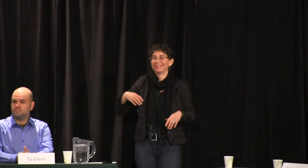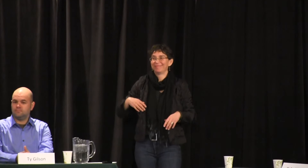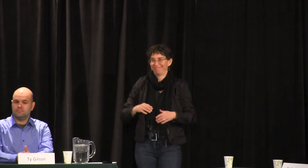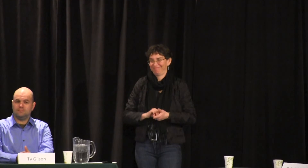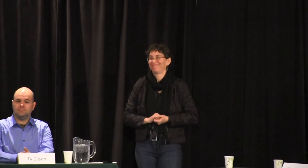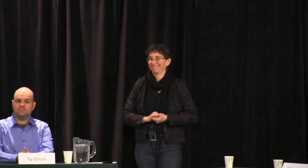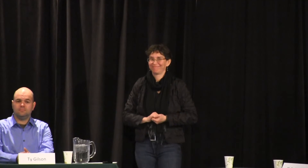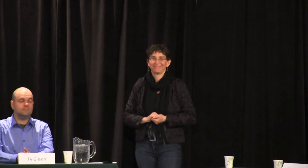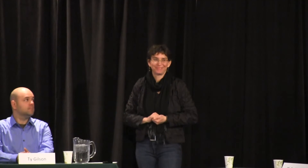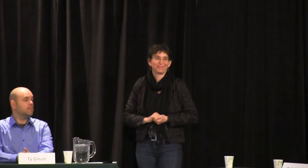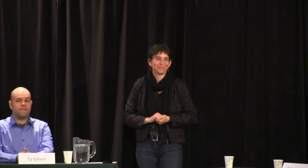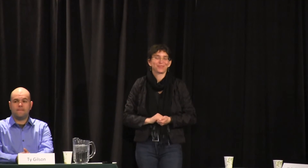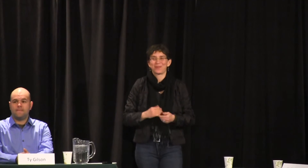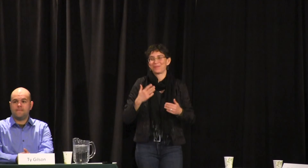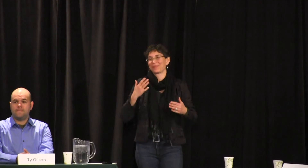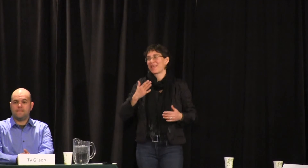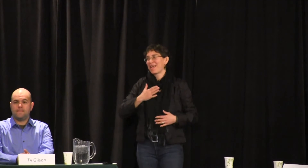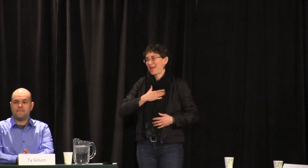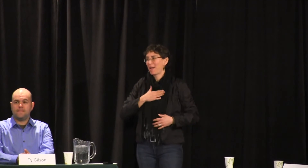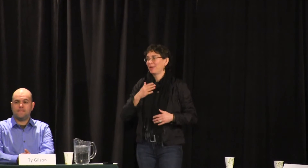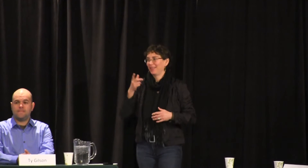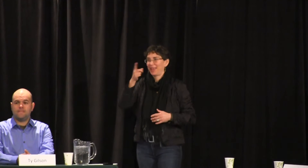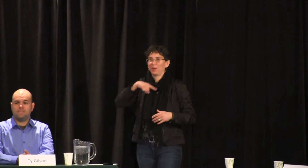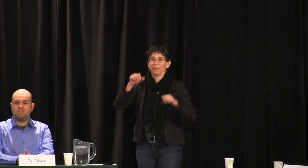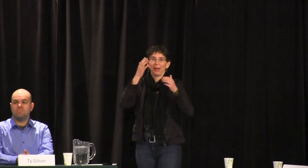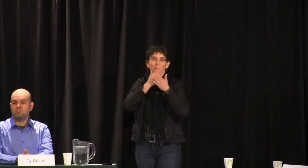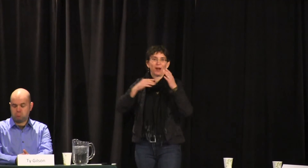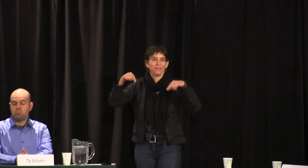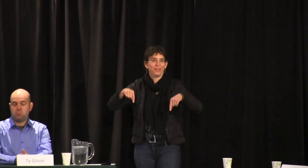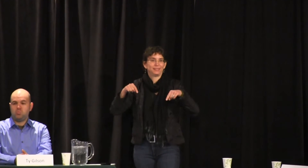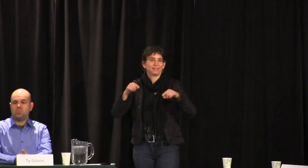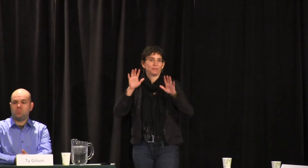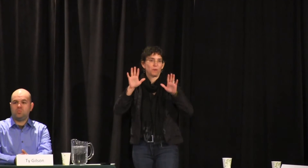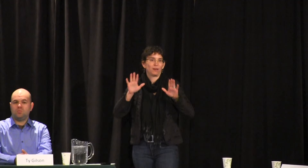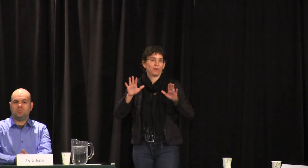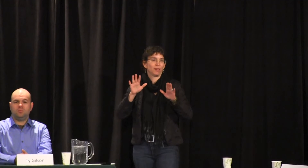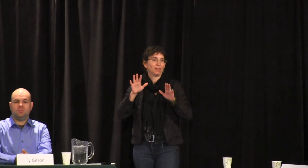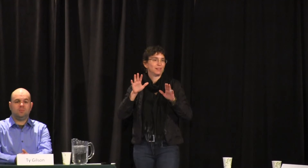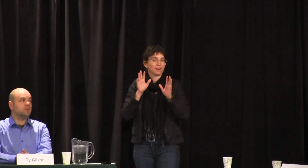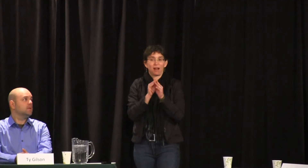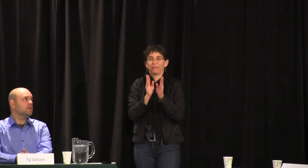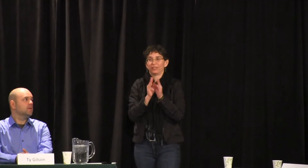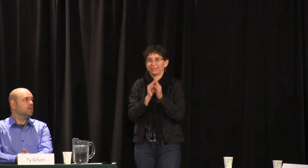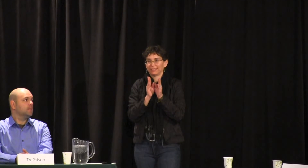And we have such beautiful weather outside! I'm so happy that you were able to be a part